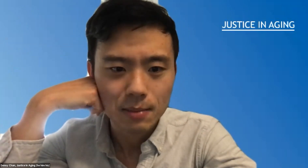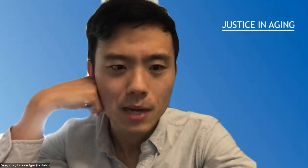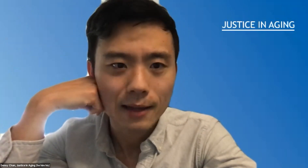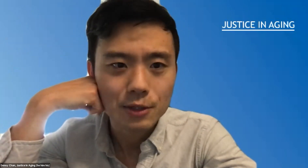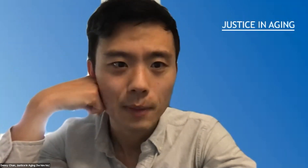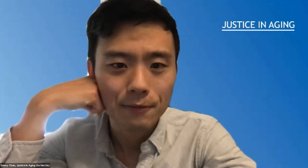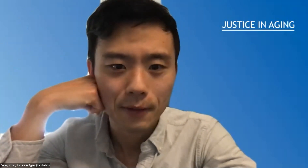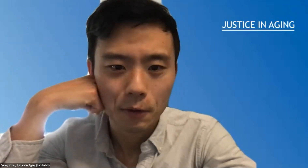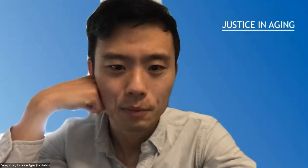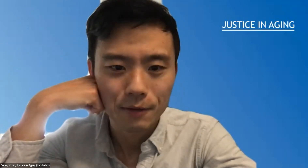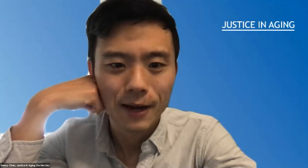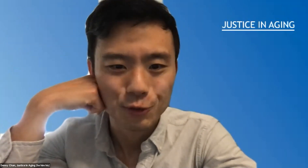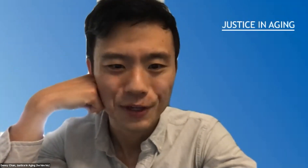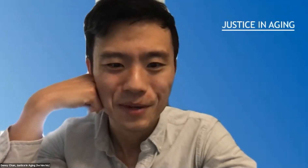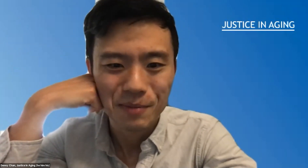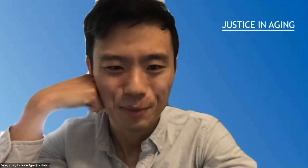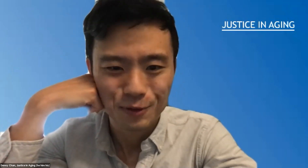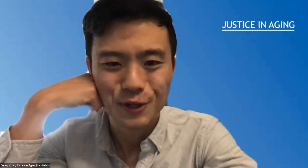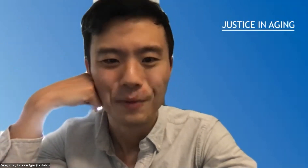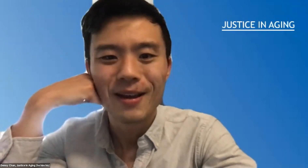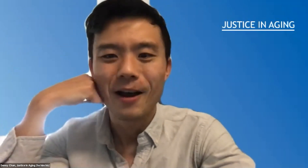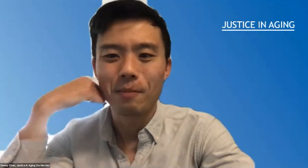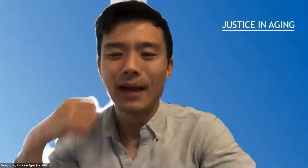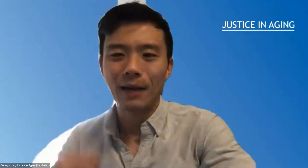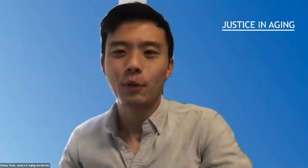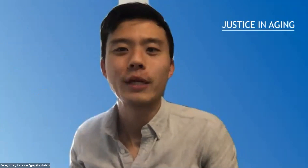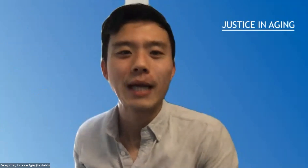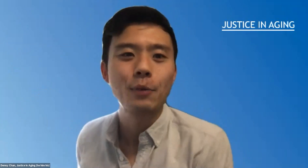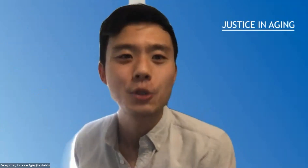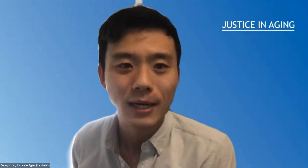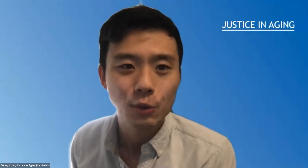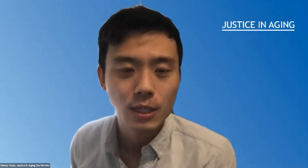what tier they fall in, in 1-A . I'm pretty sure they were